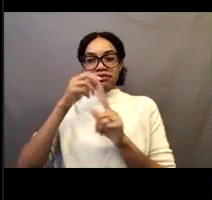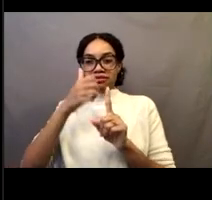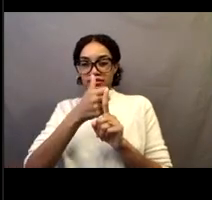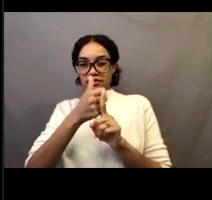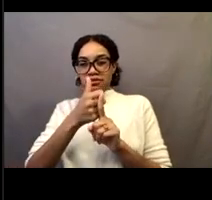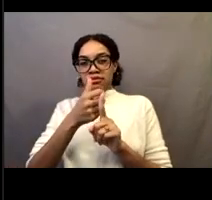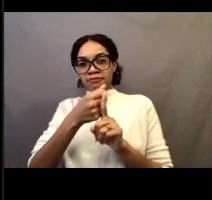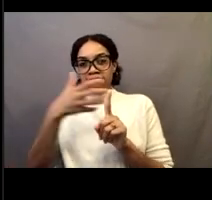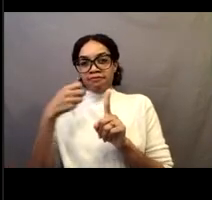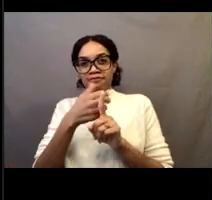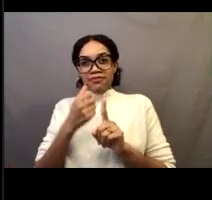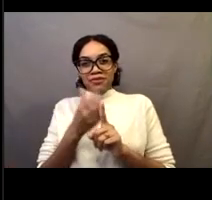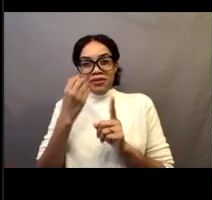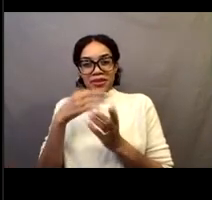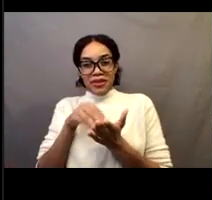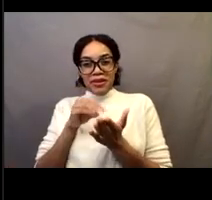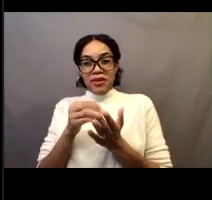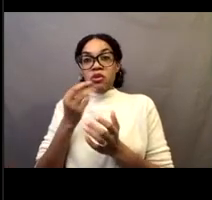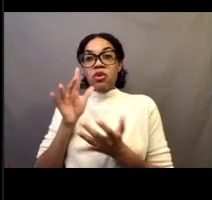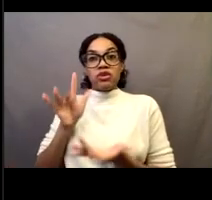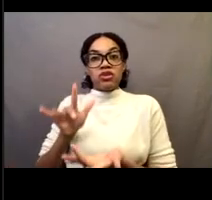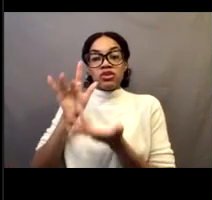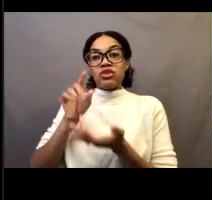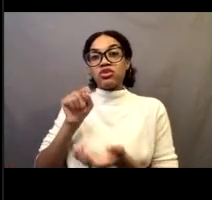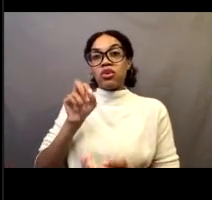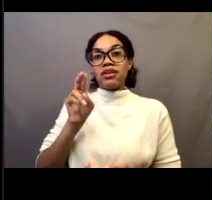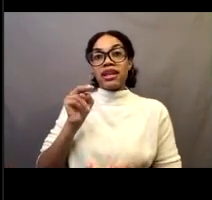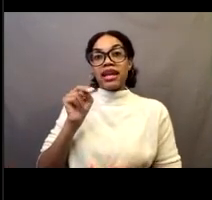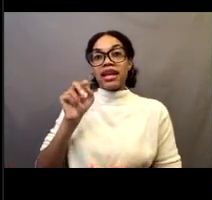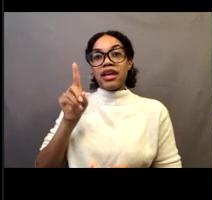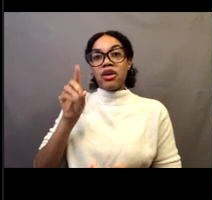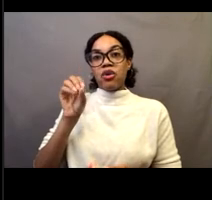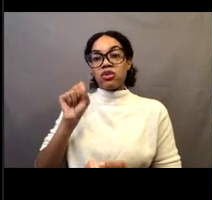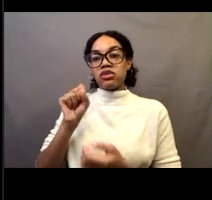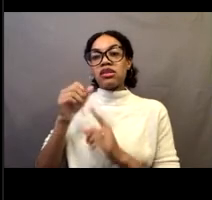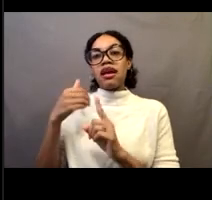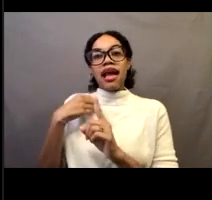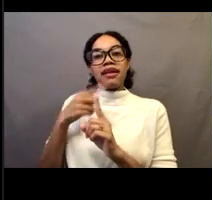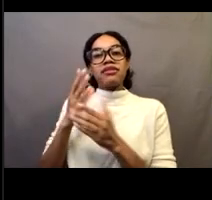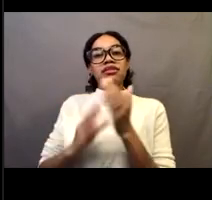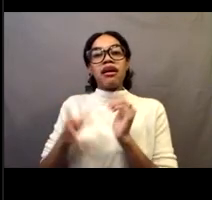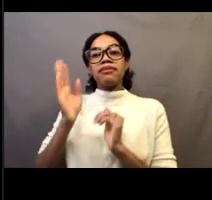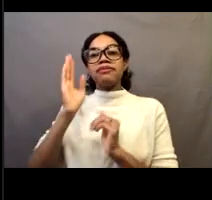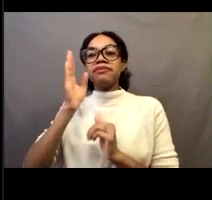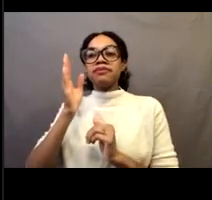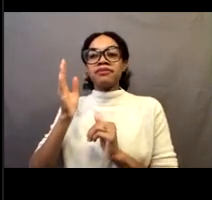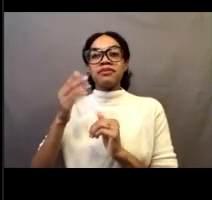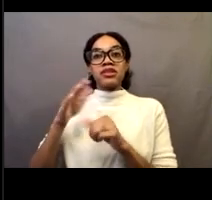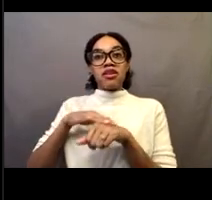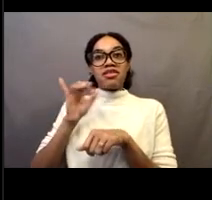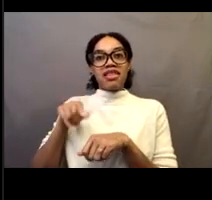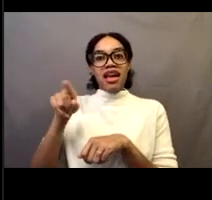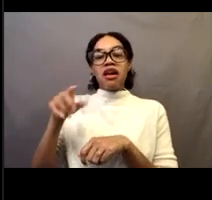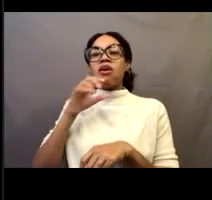or tornadoes or some of those big storms we have done some webinars. You can take a look at some of our archived webinars